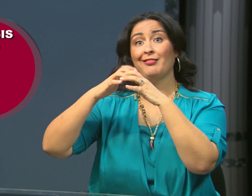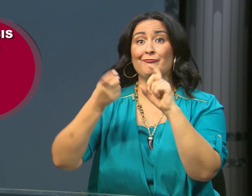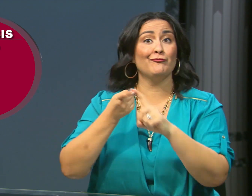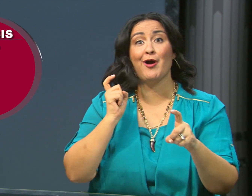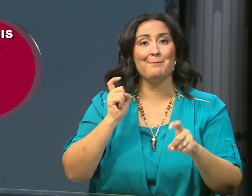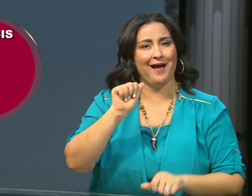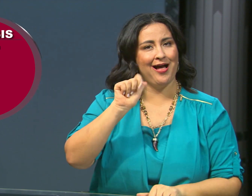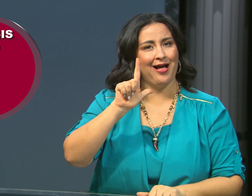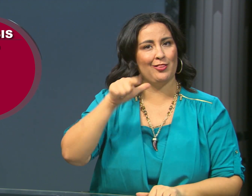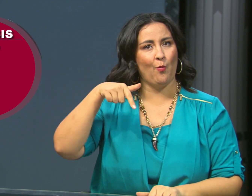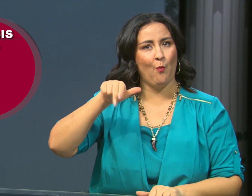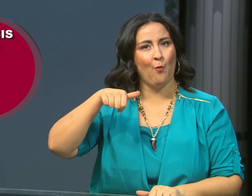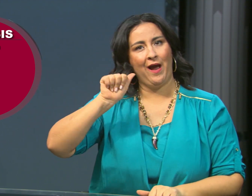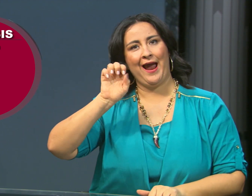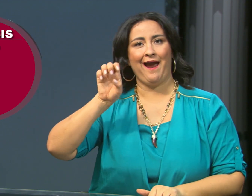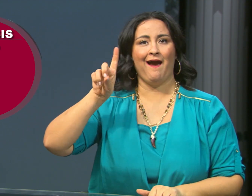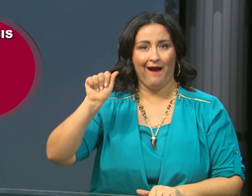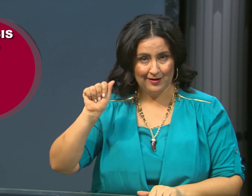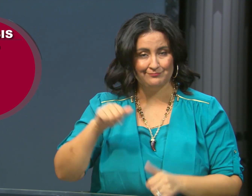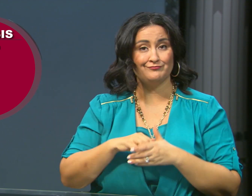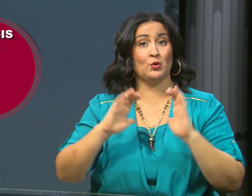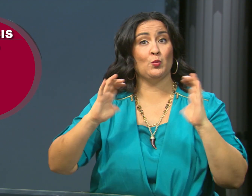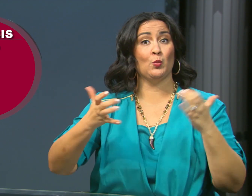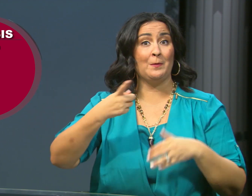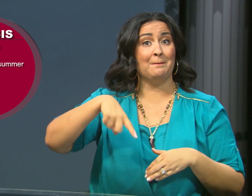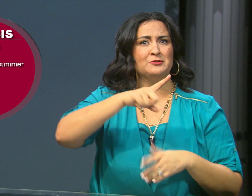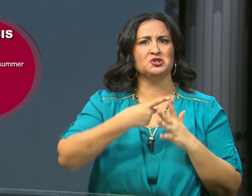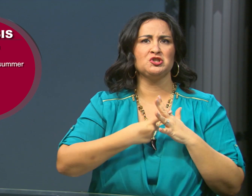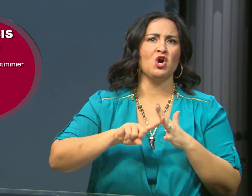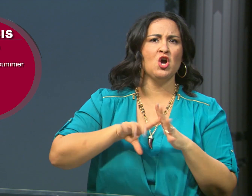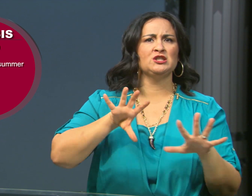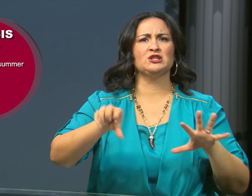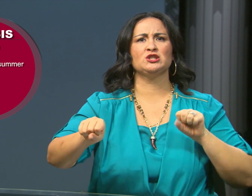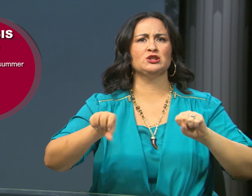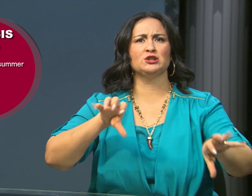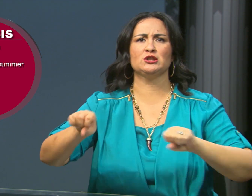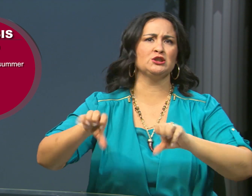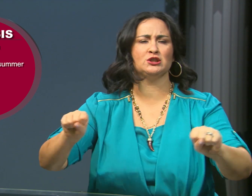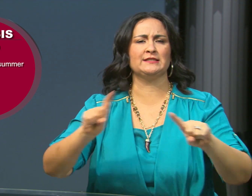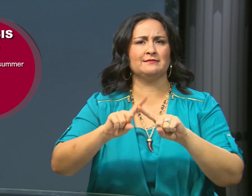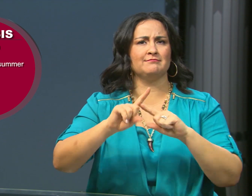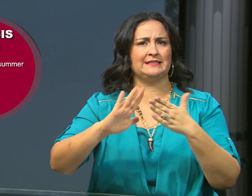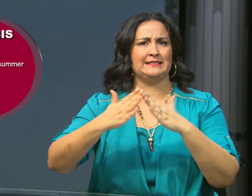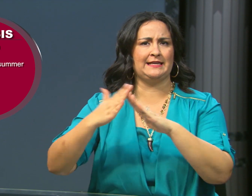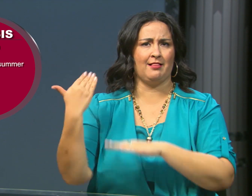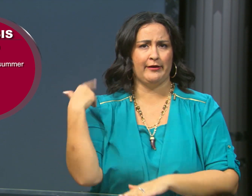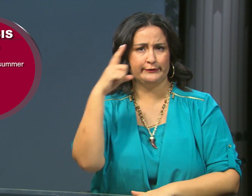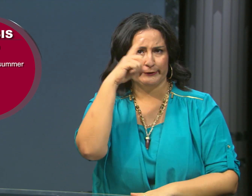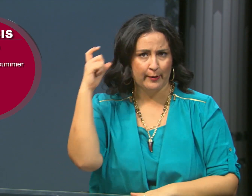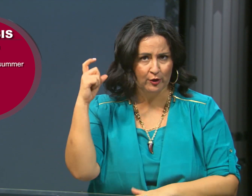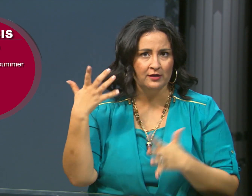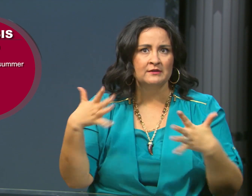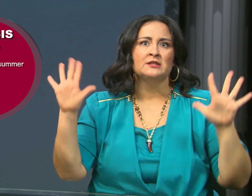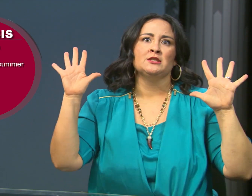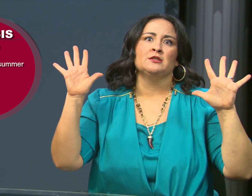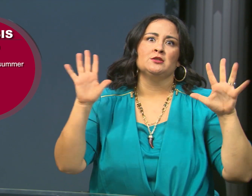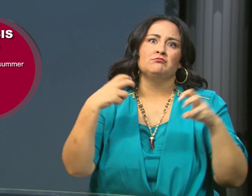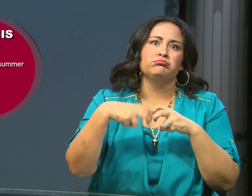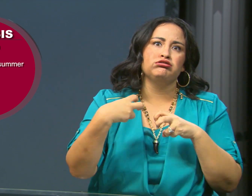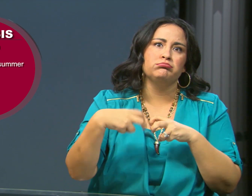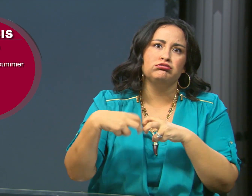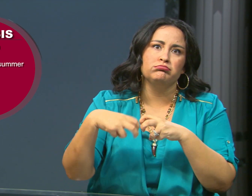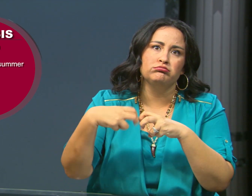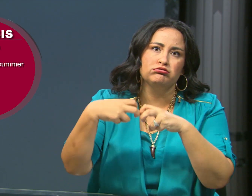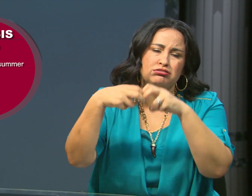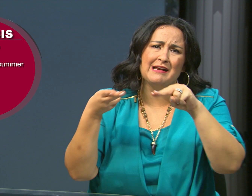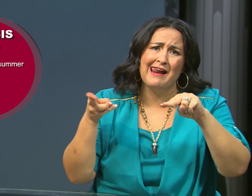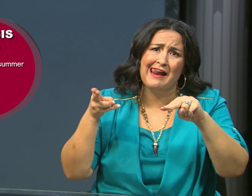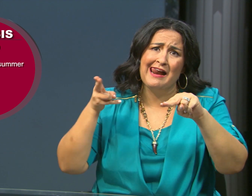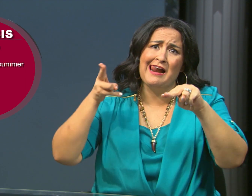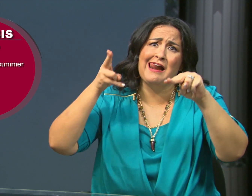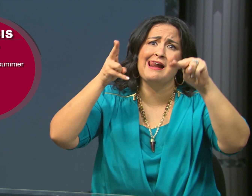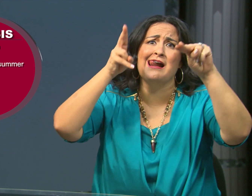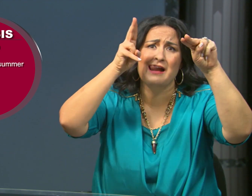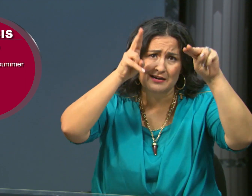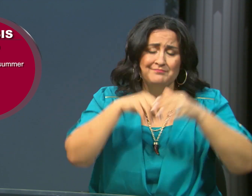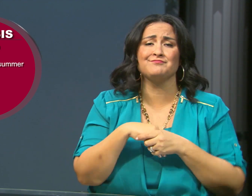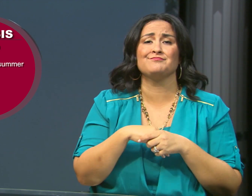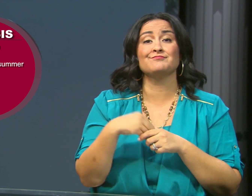The group started taking over cities this summer and have escalated from there.